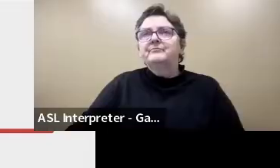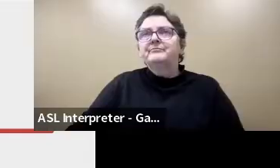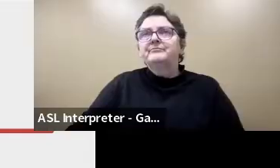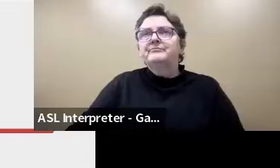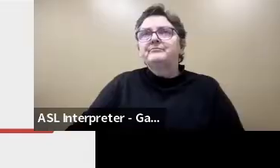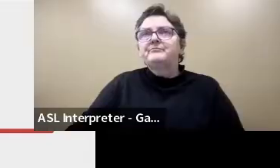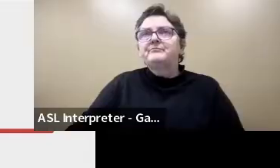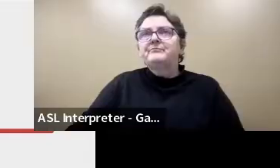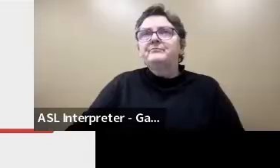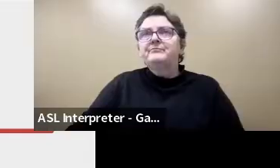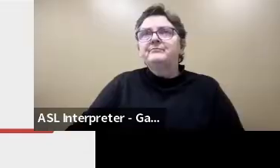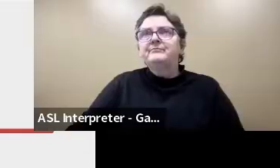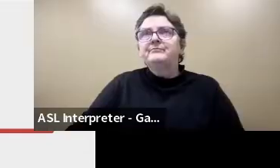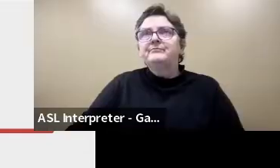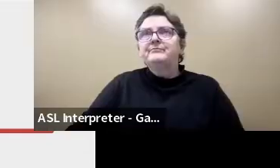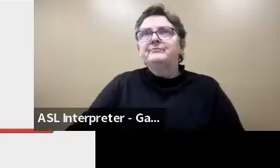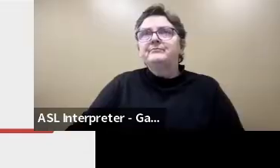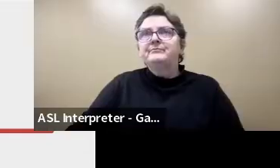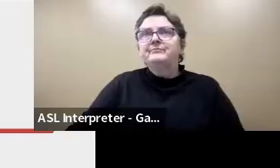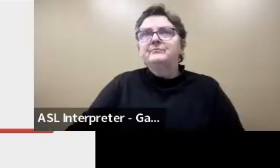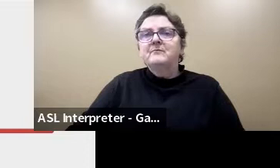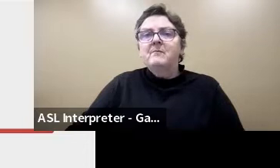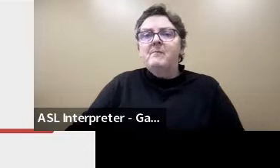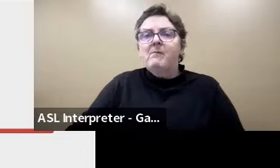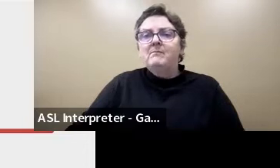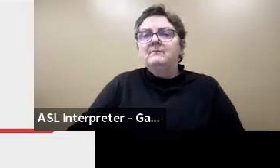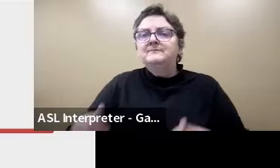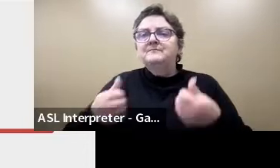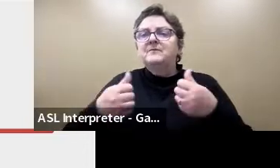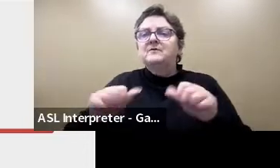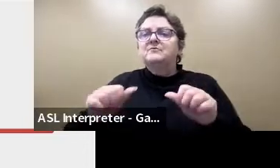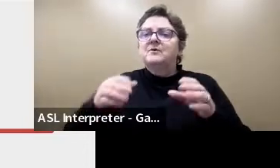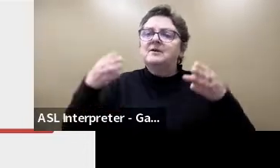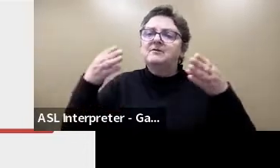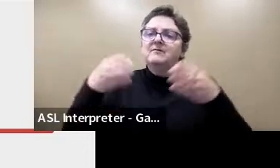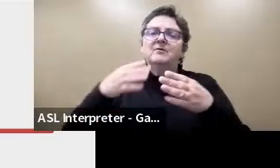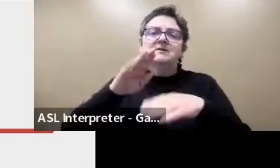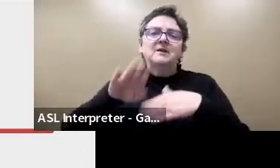And so trying to focus on all this kind of technology